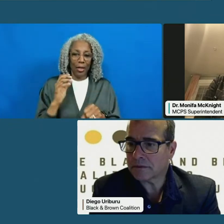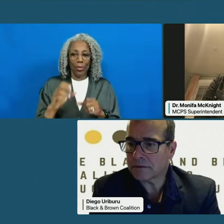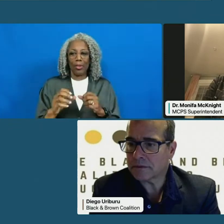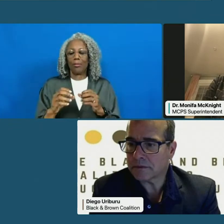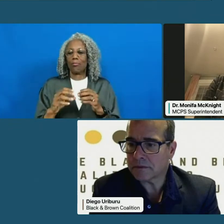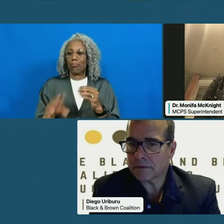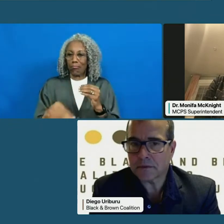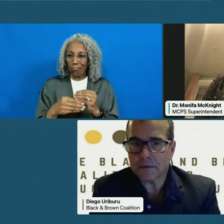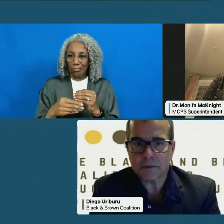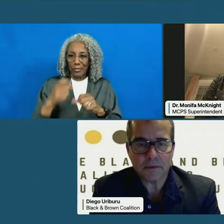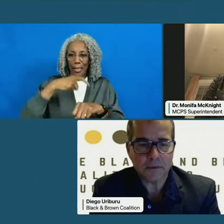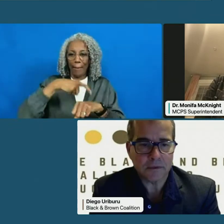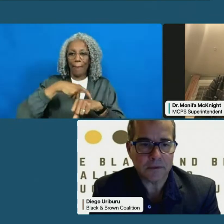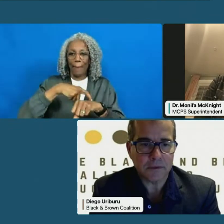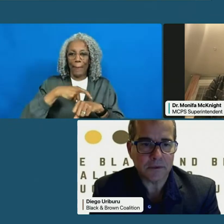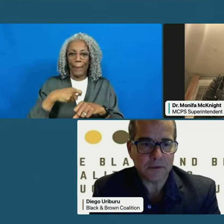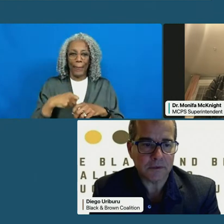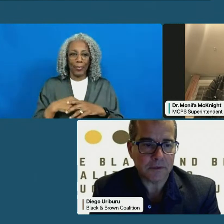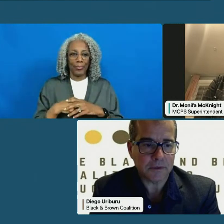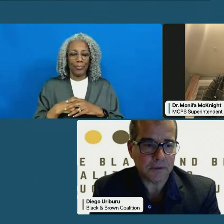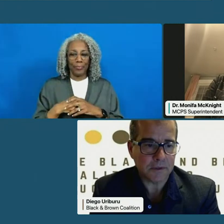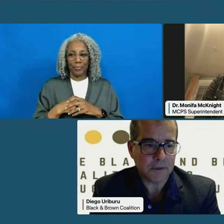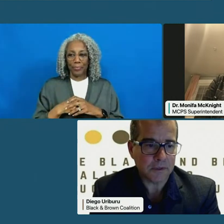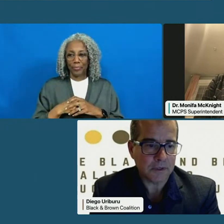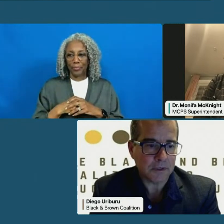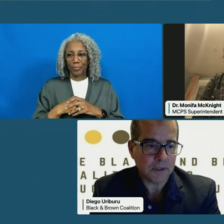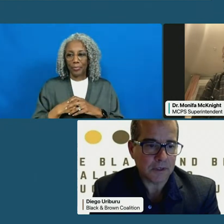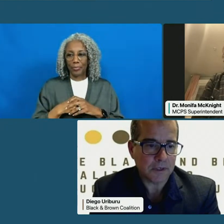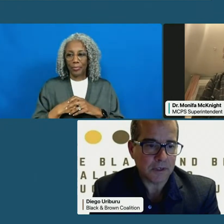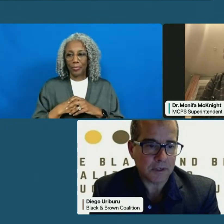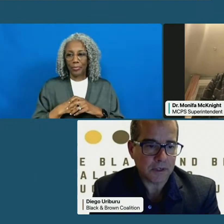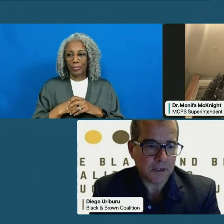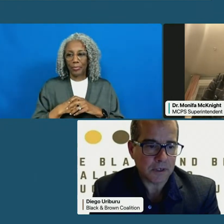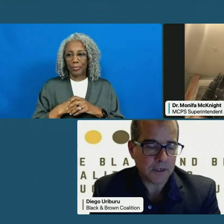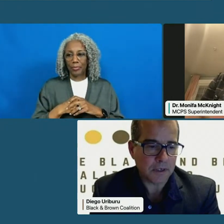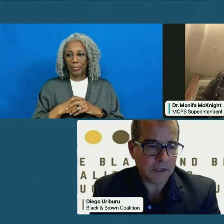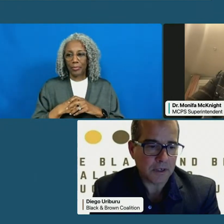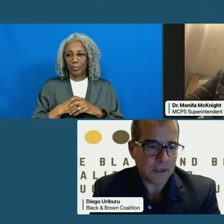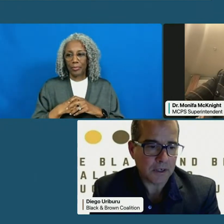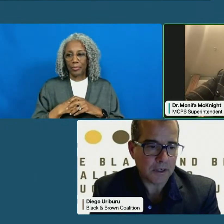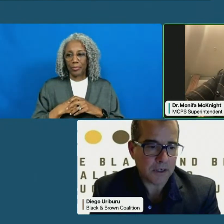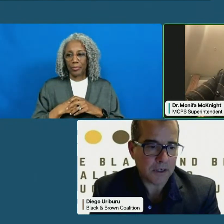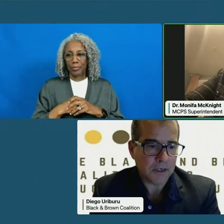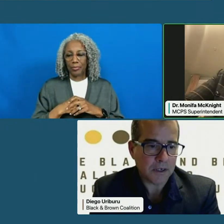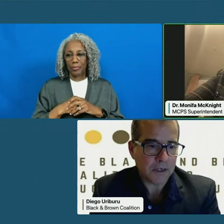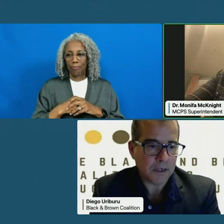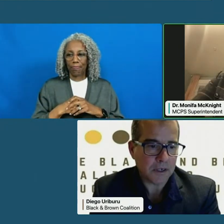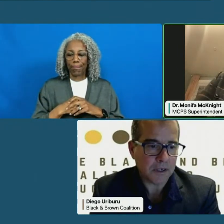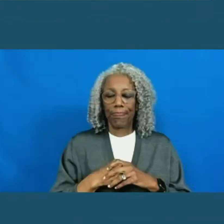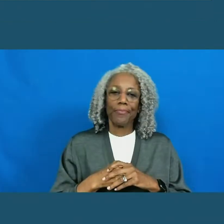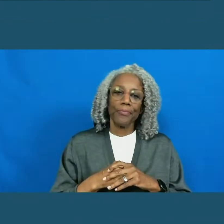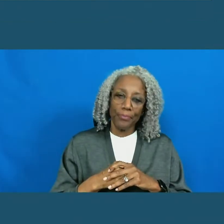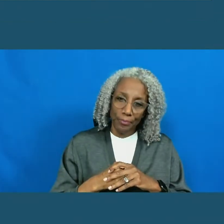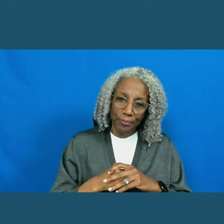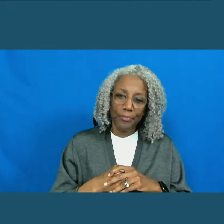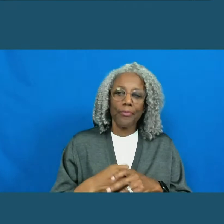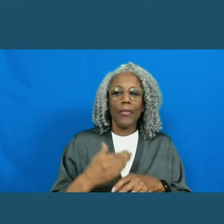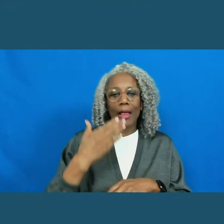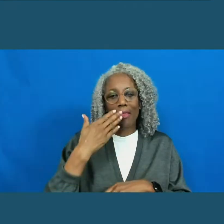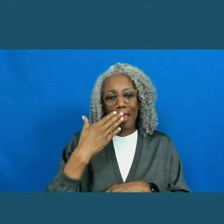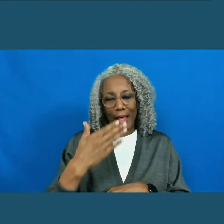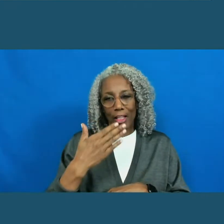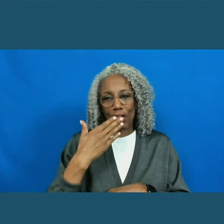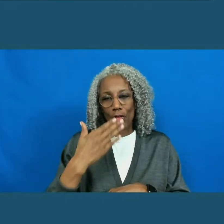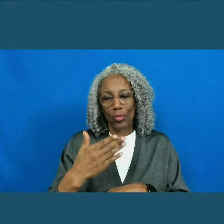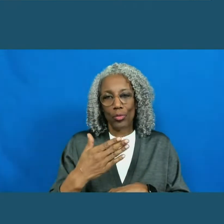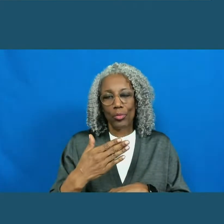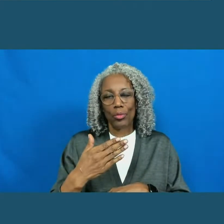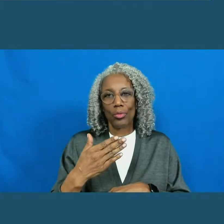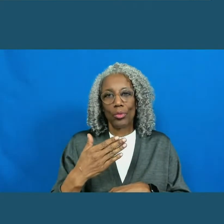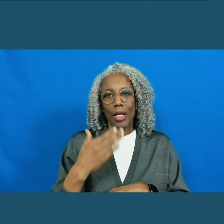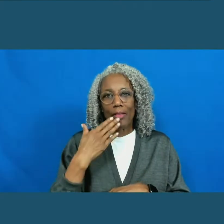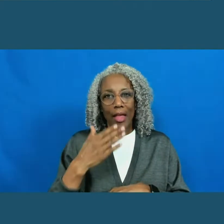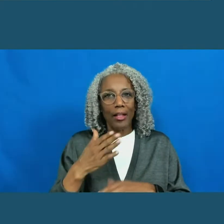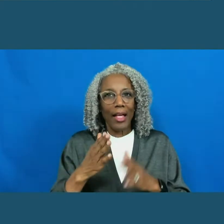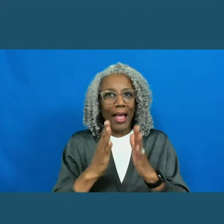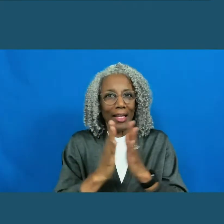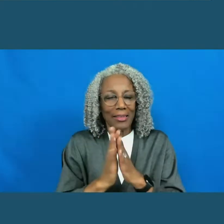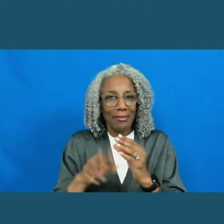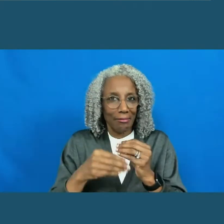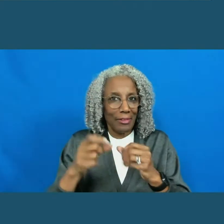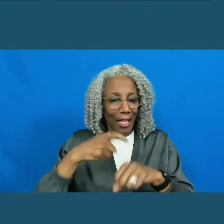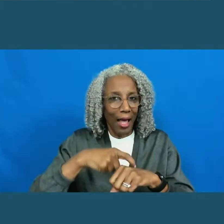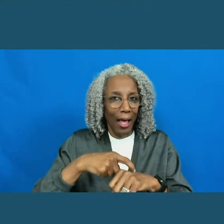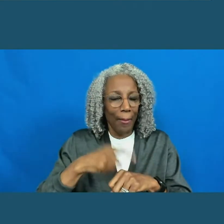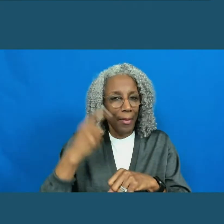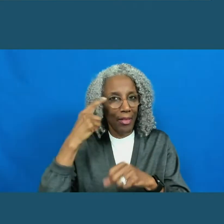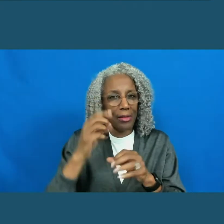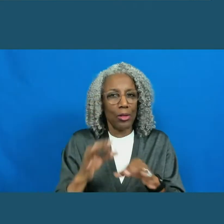you can. We will extend the in